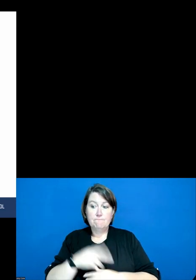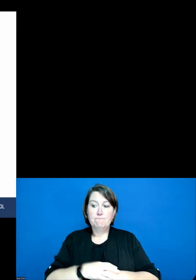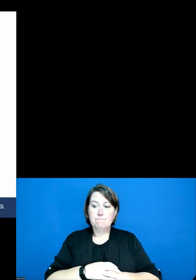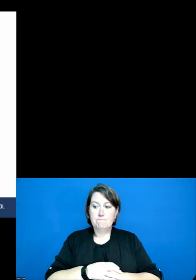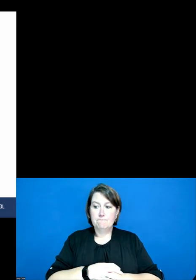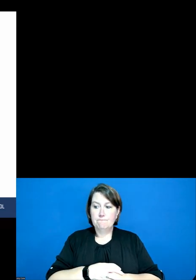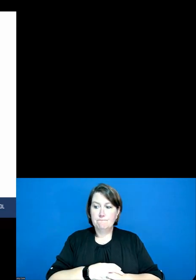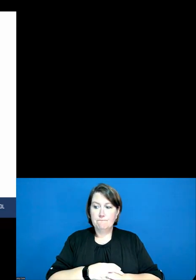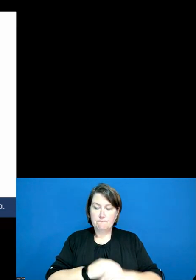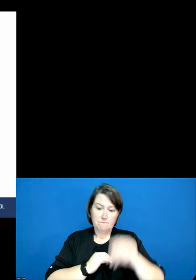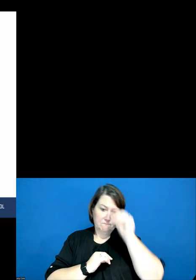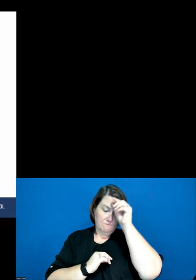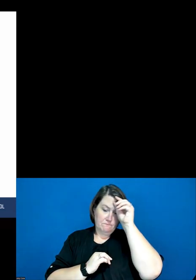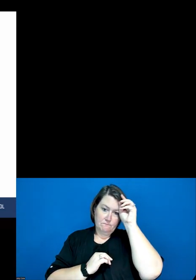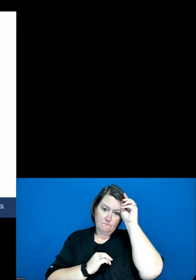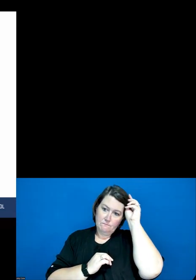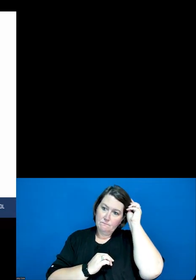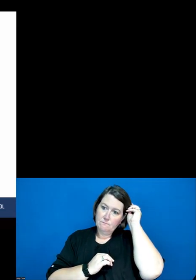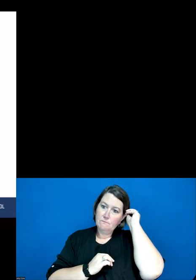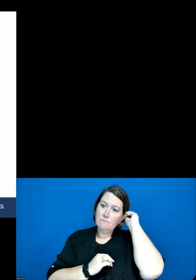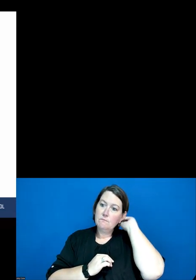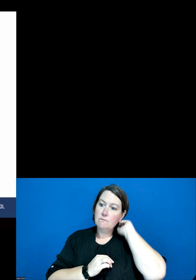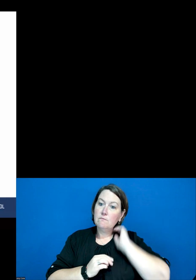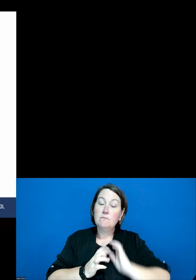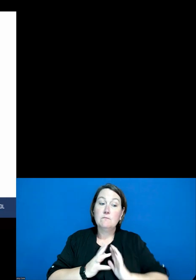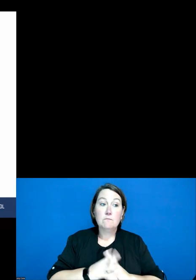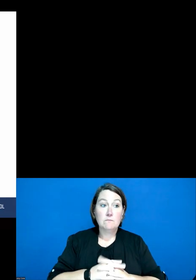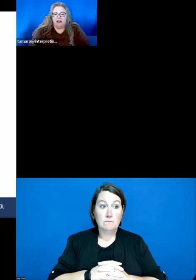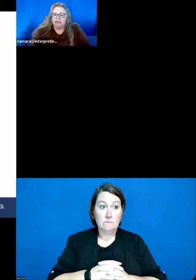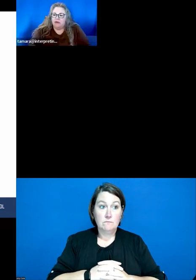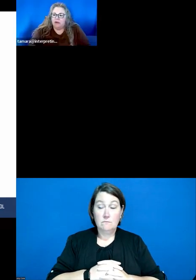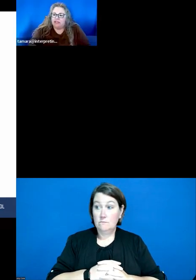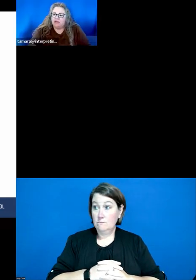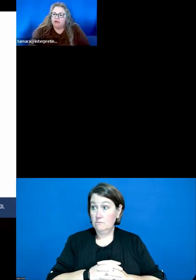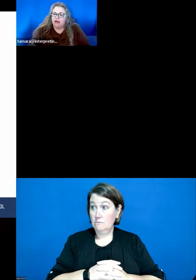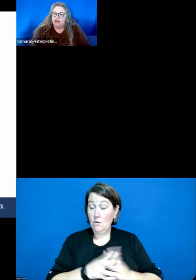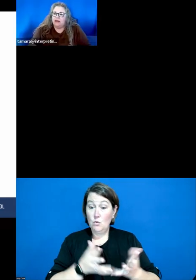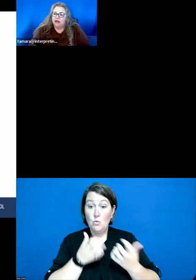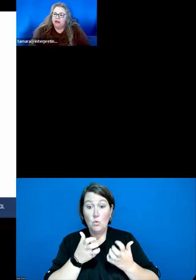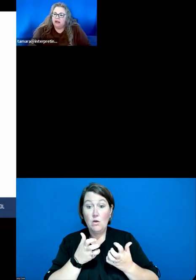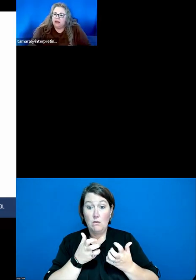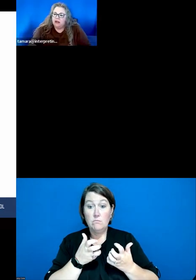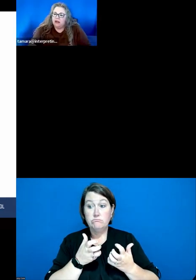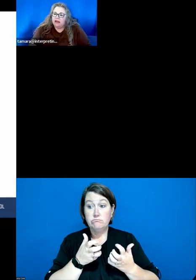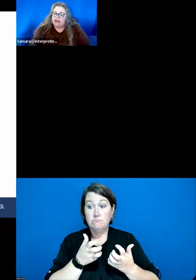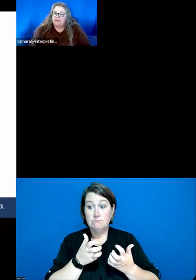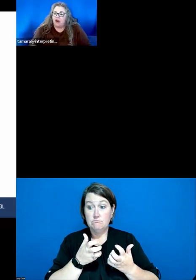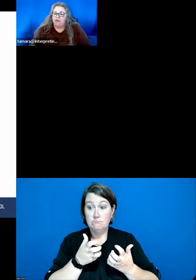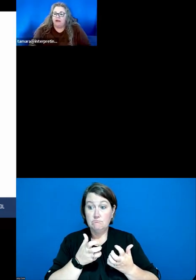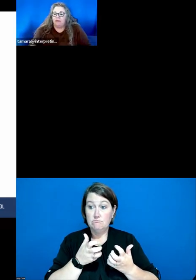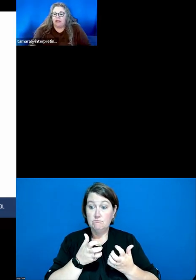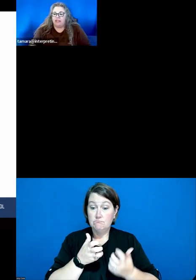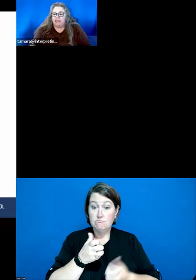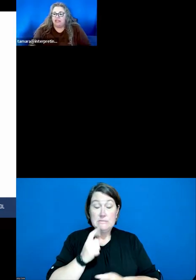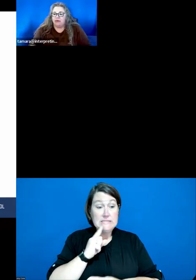And so I want to deaf and hard of hearing patients